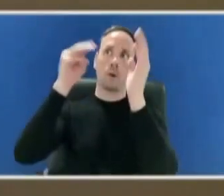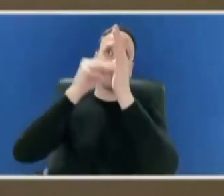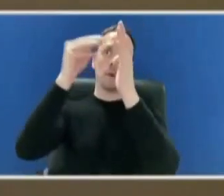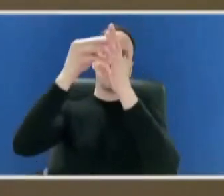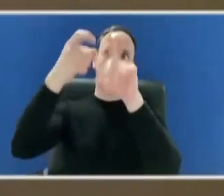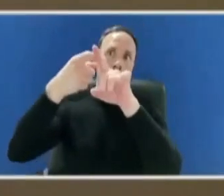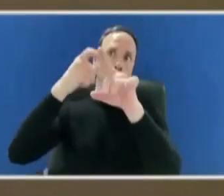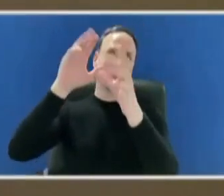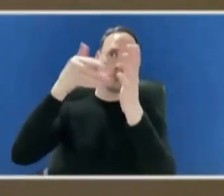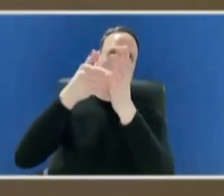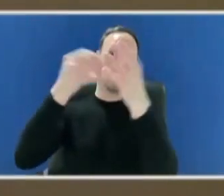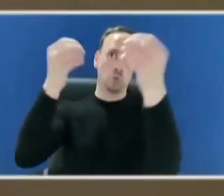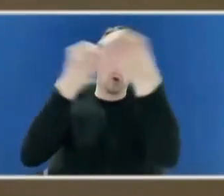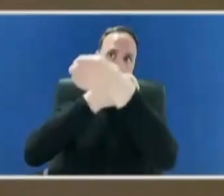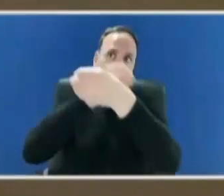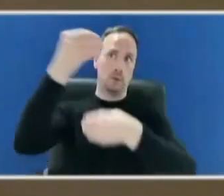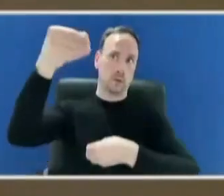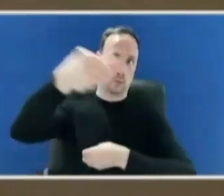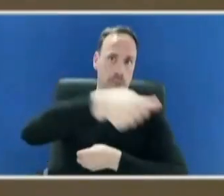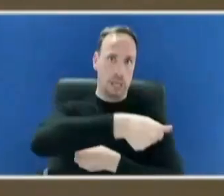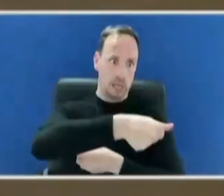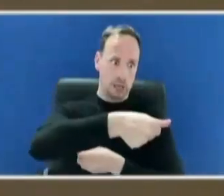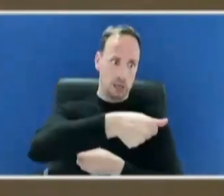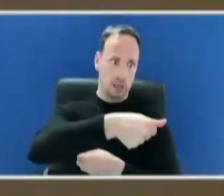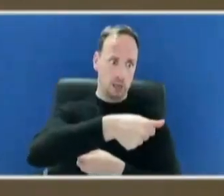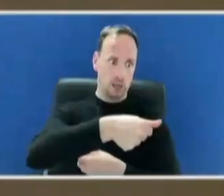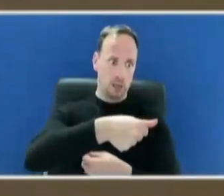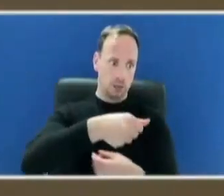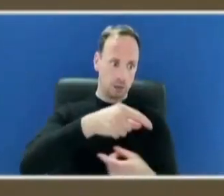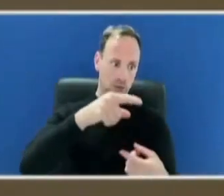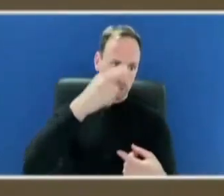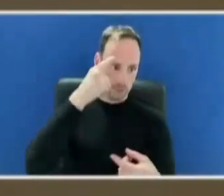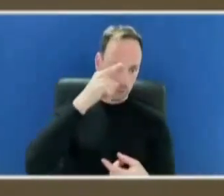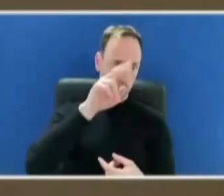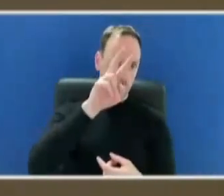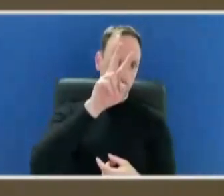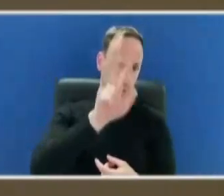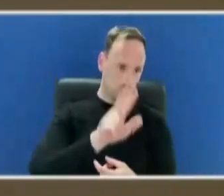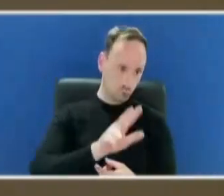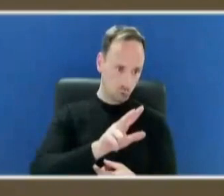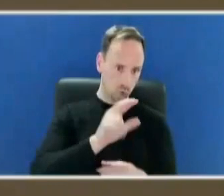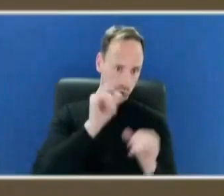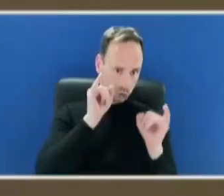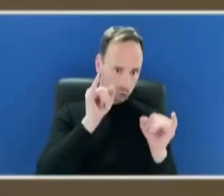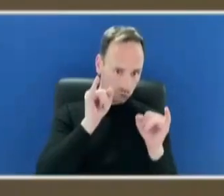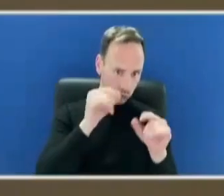so that is to go towards the 2/3 of our instructional specialists to bring them up and pay,